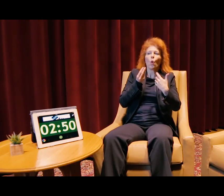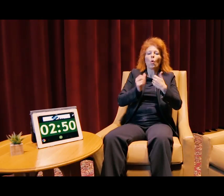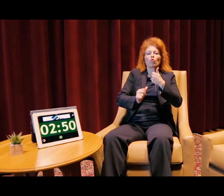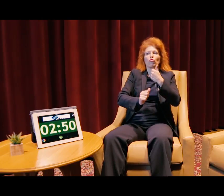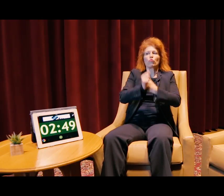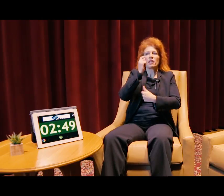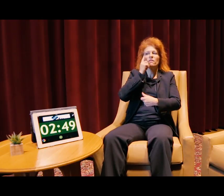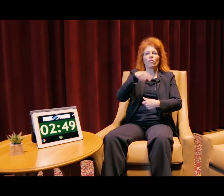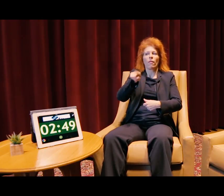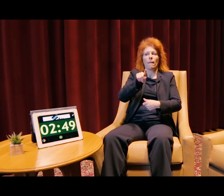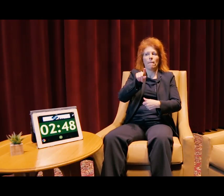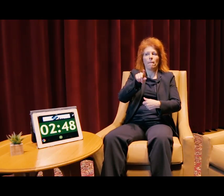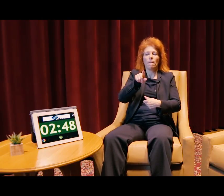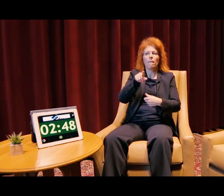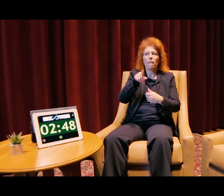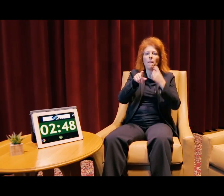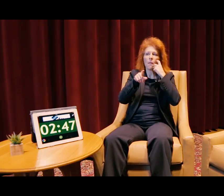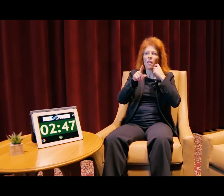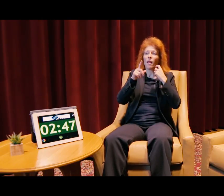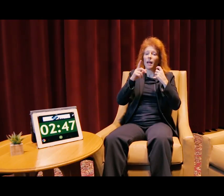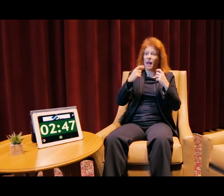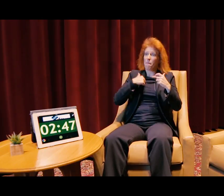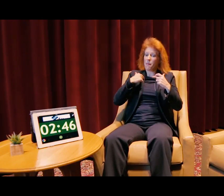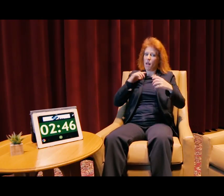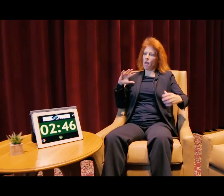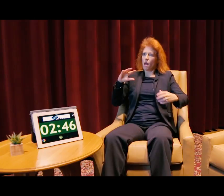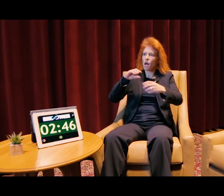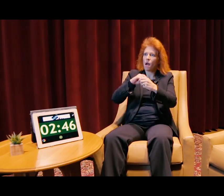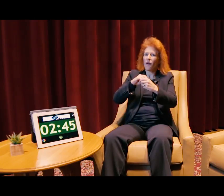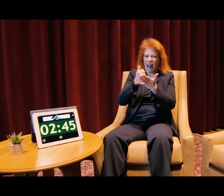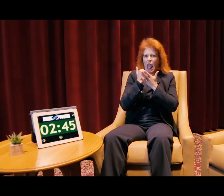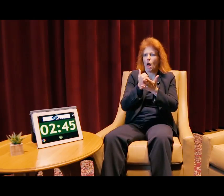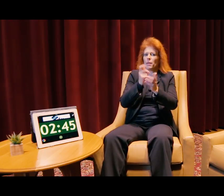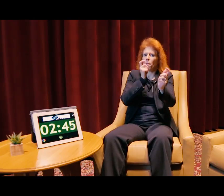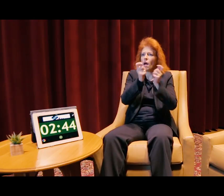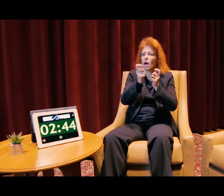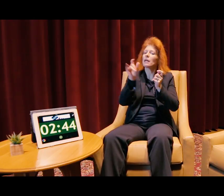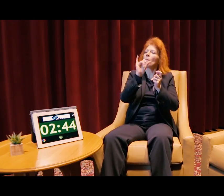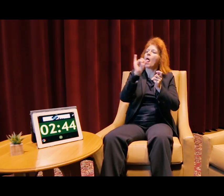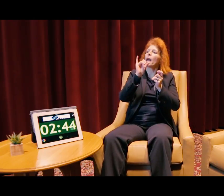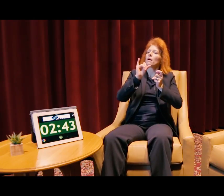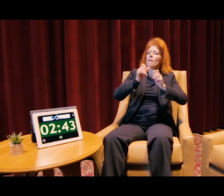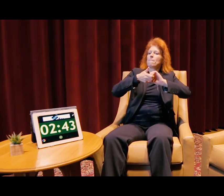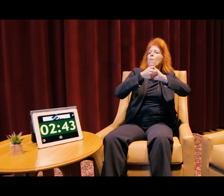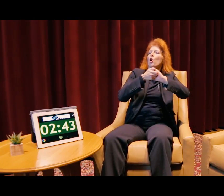walk into that space and try to help them navigate it because I've become their partner, and